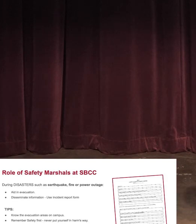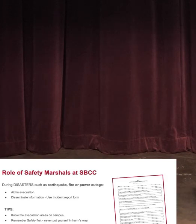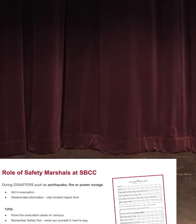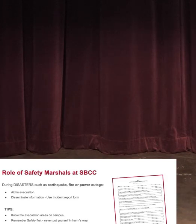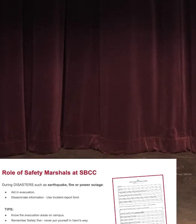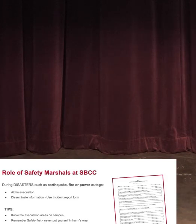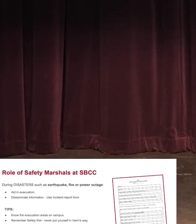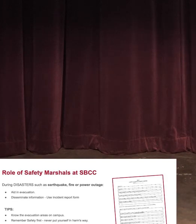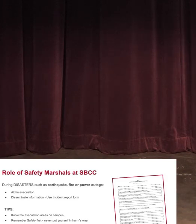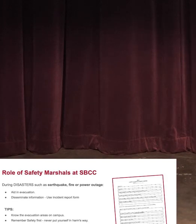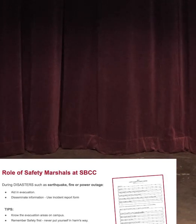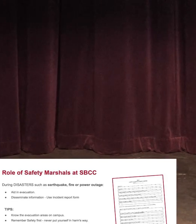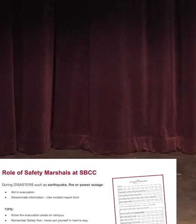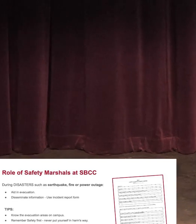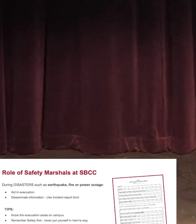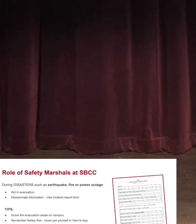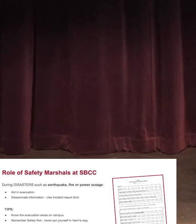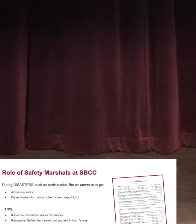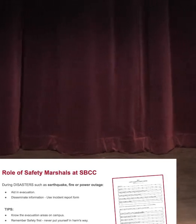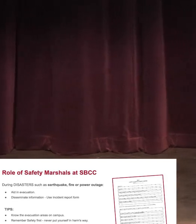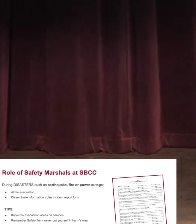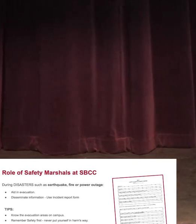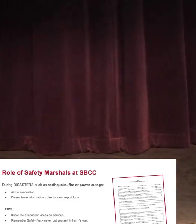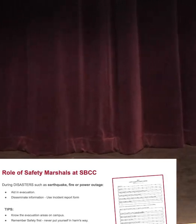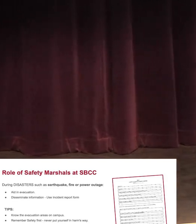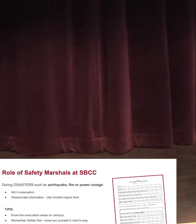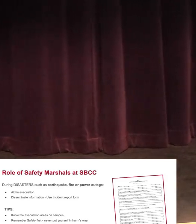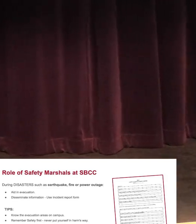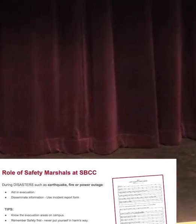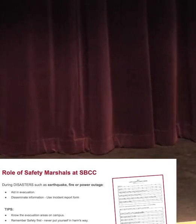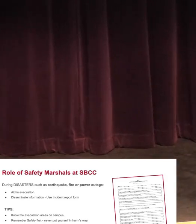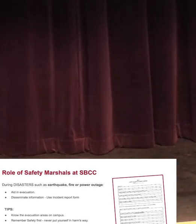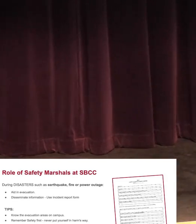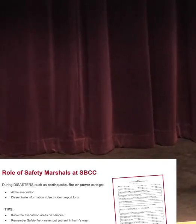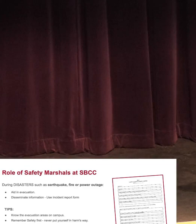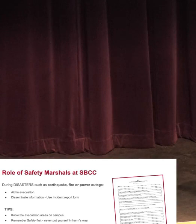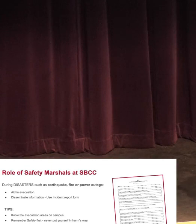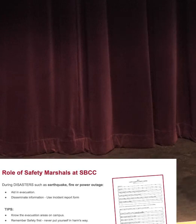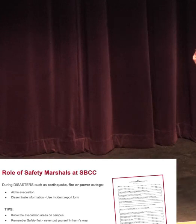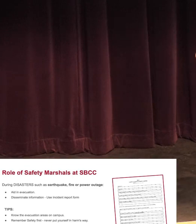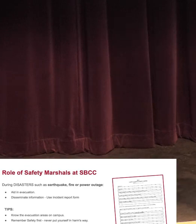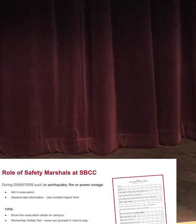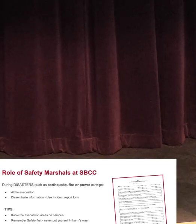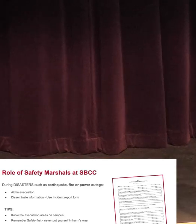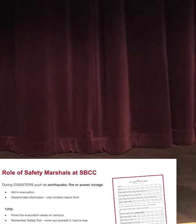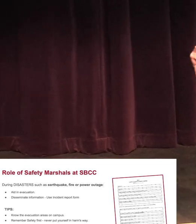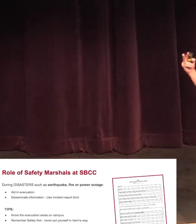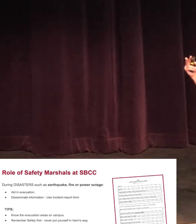role is to assist everyone else in leaving the building as they are leaving themselves. They are